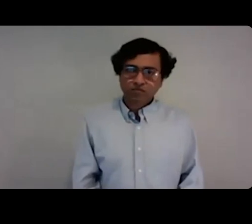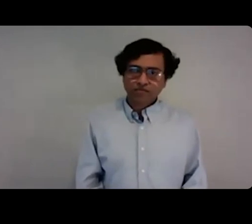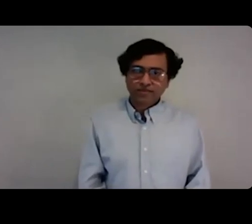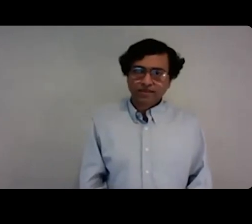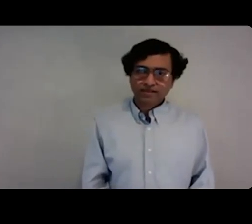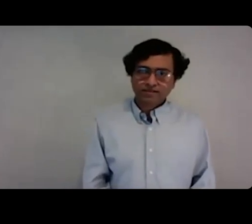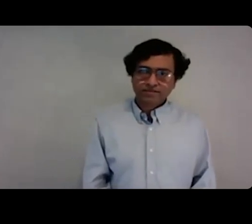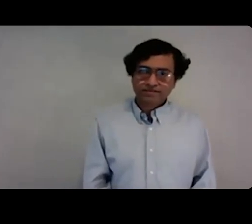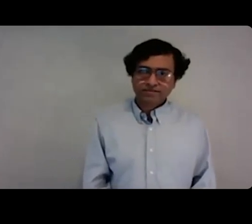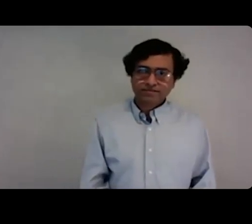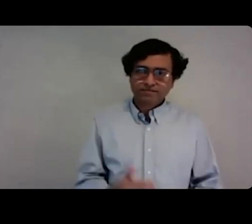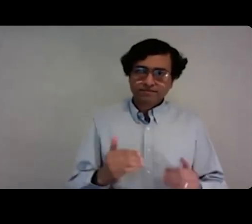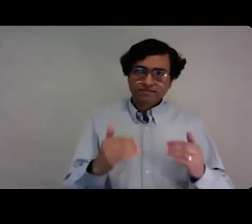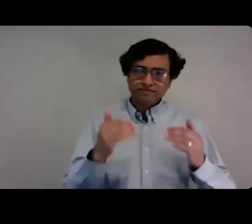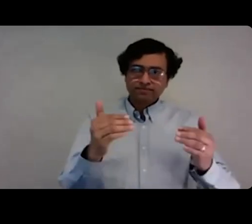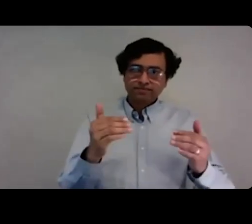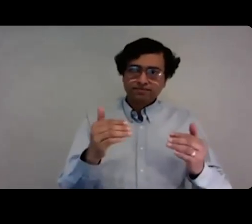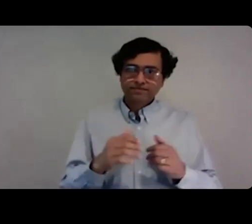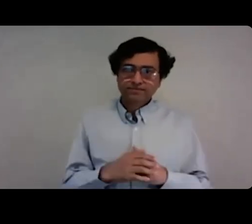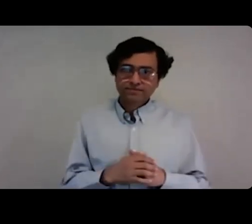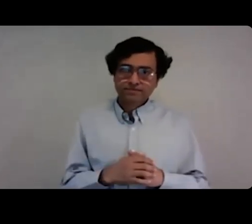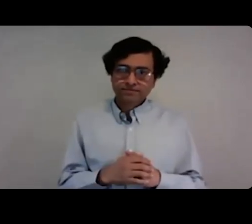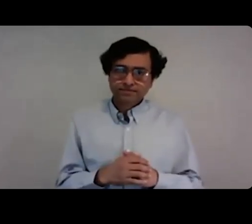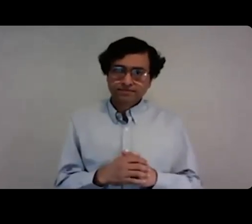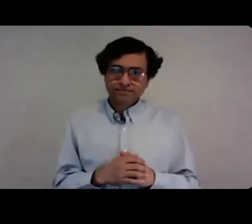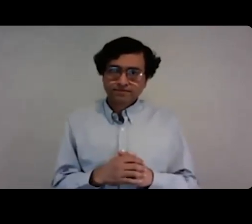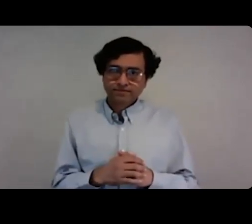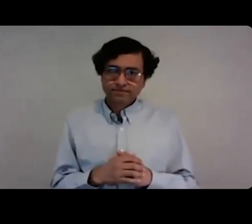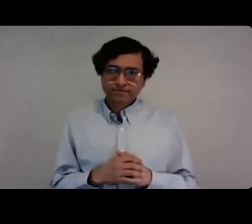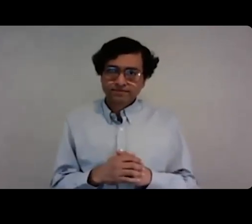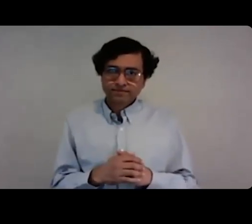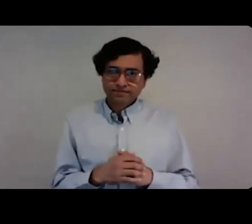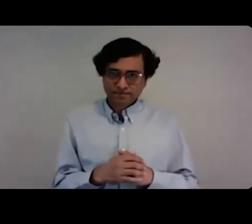Let's take a quick look.